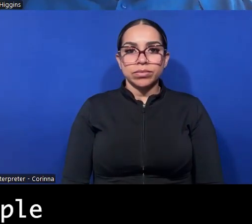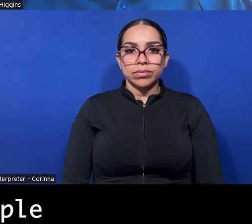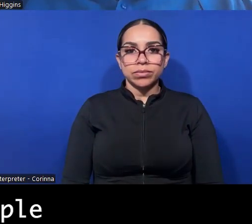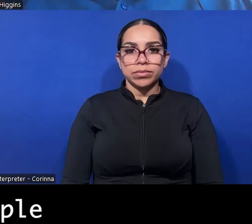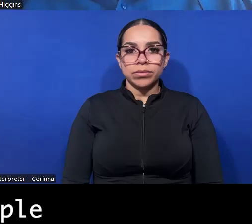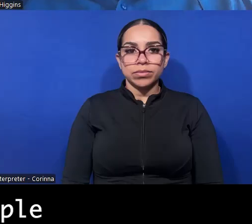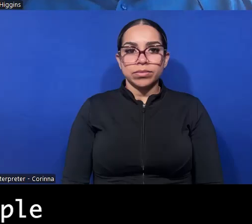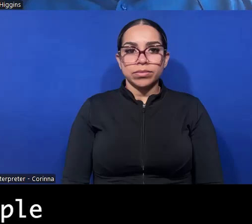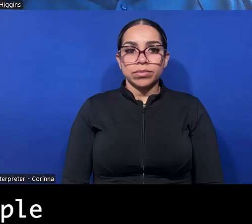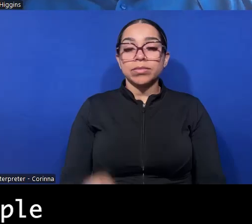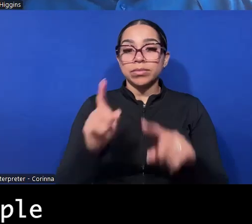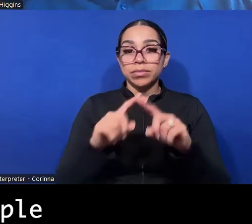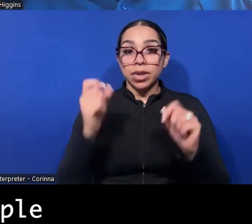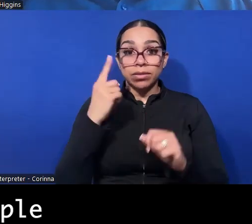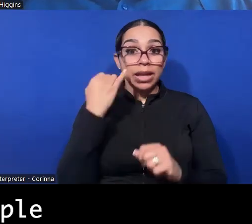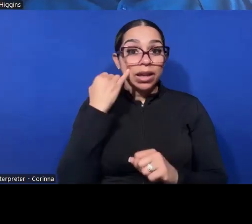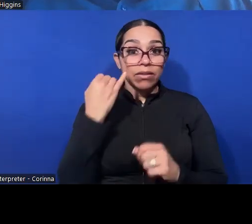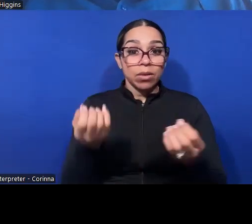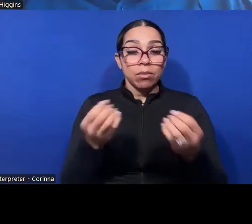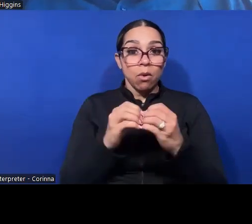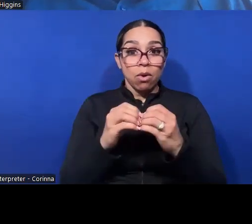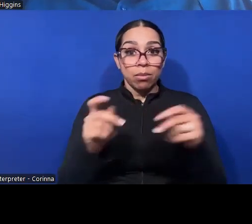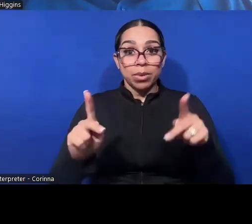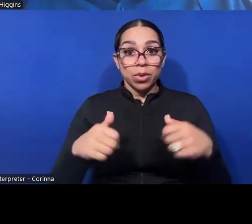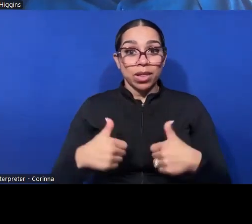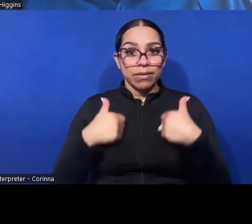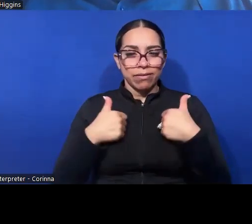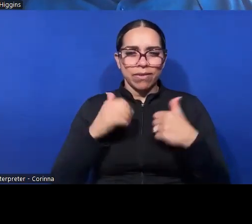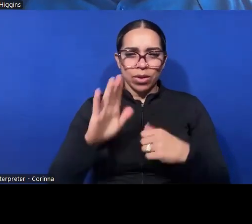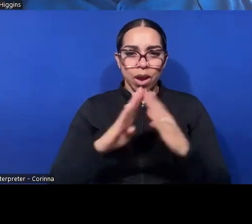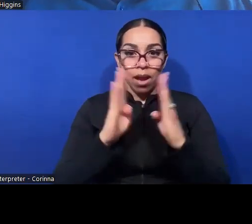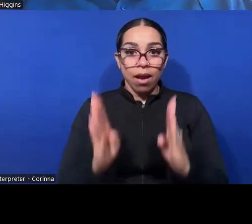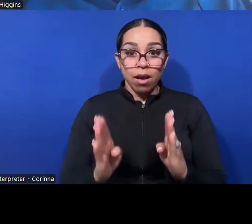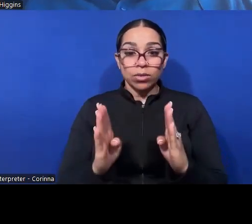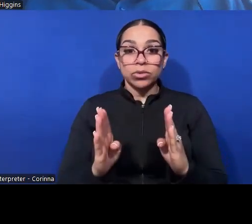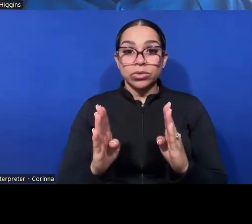But there are additional people in your household than the asset limit increases by $65,000.